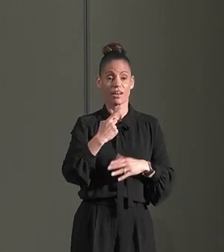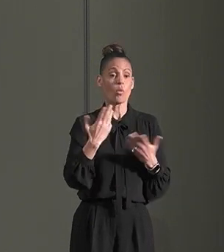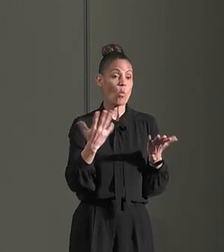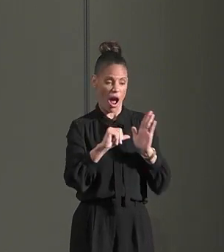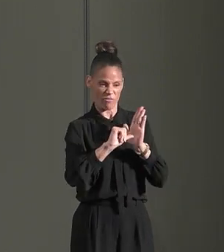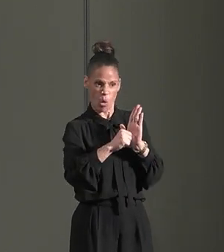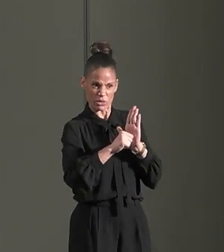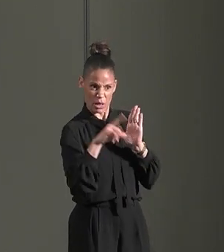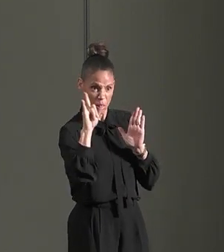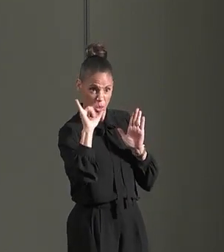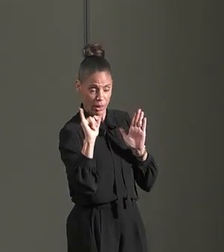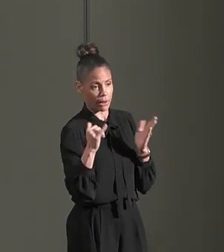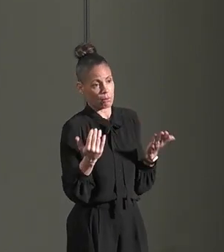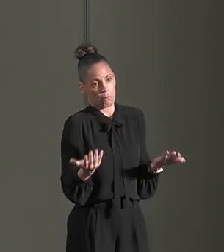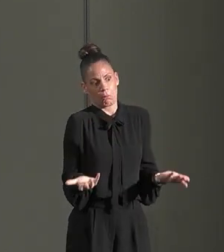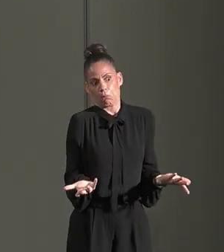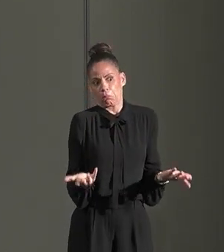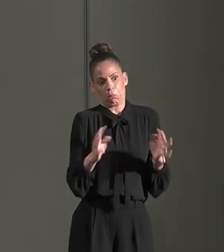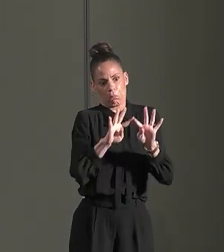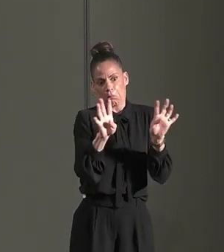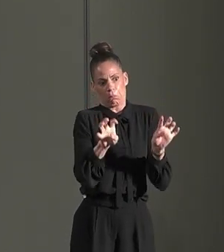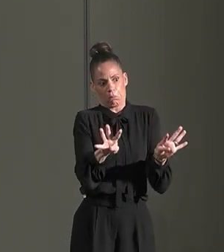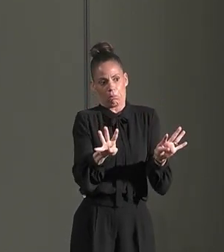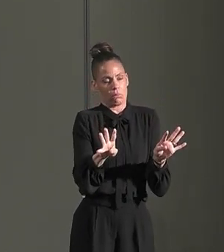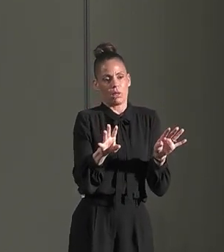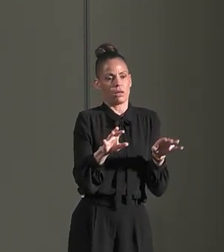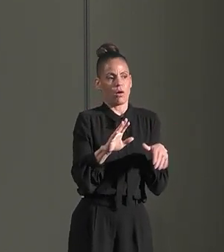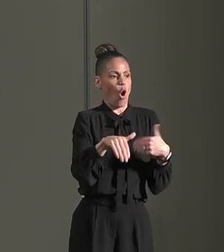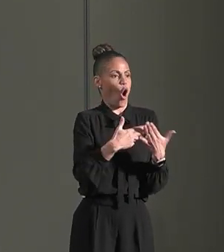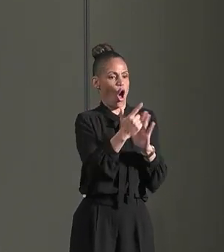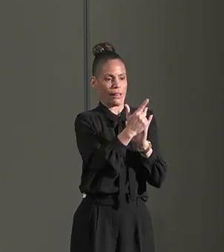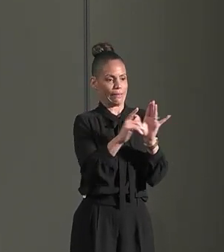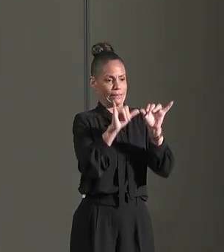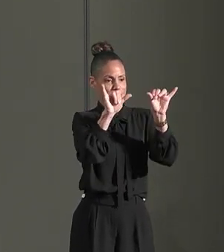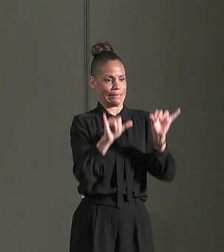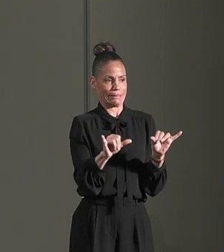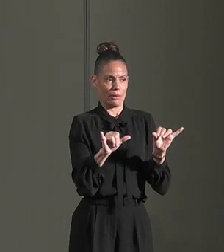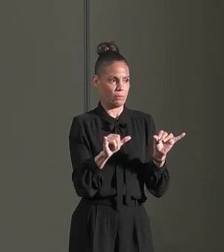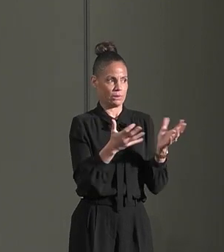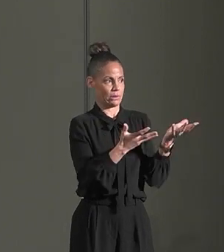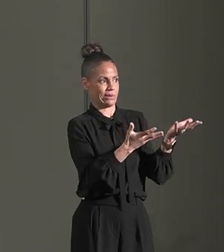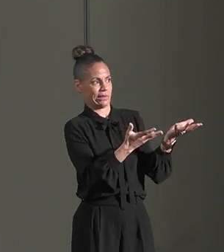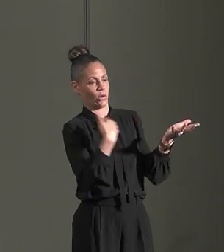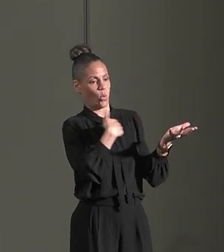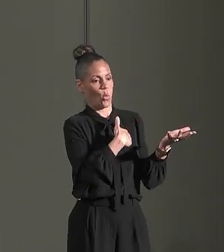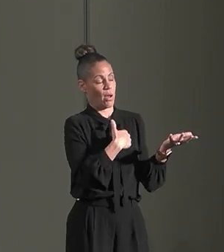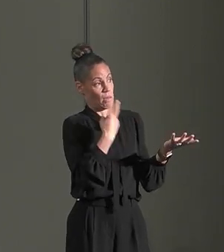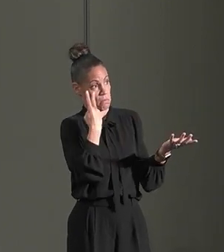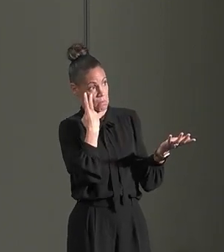like. Like, any legal system we don't understand how it is interpreted until there is case law in